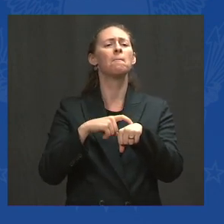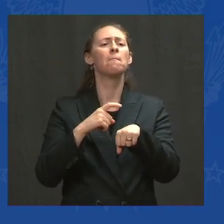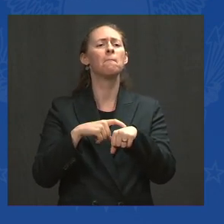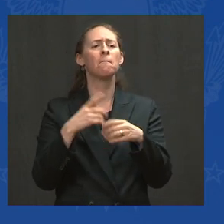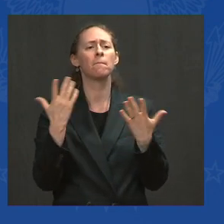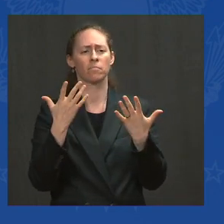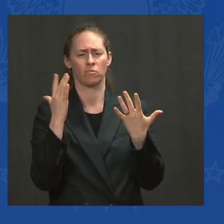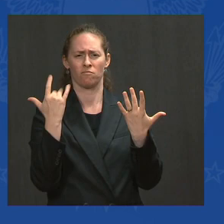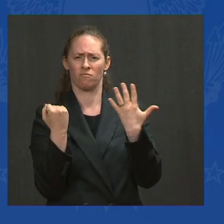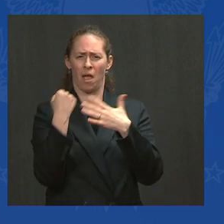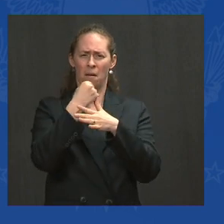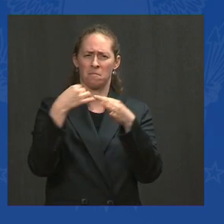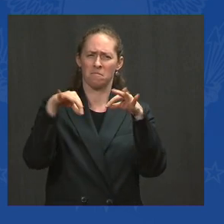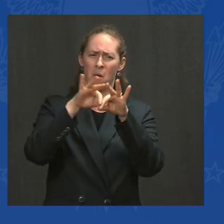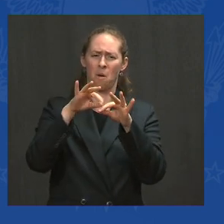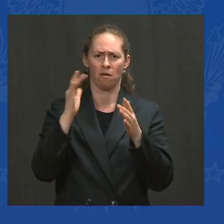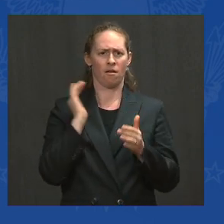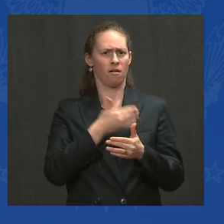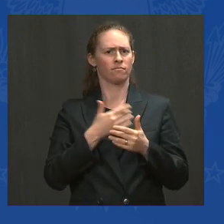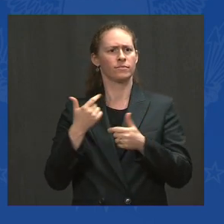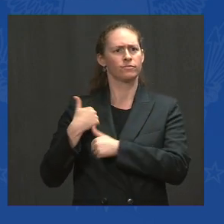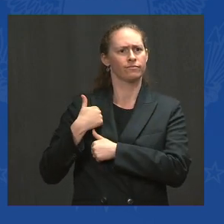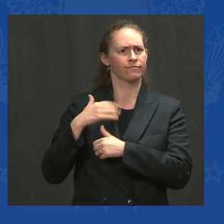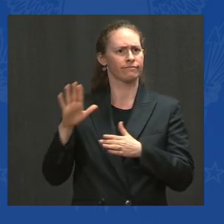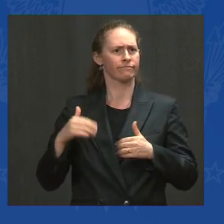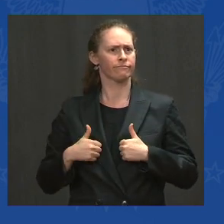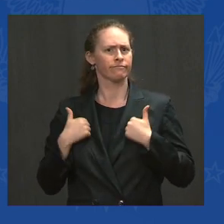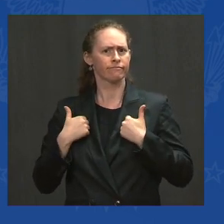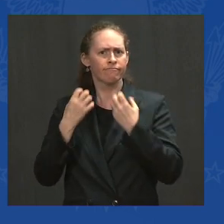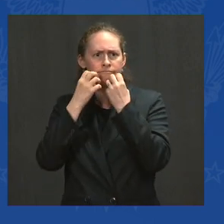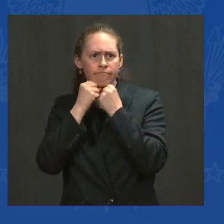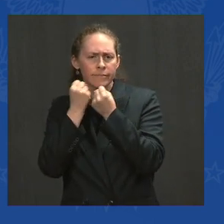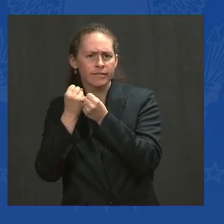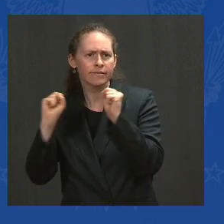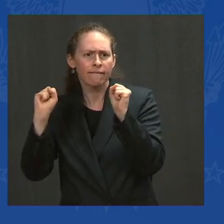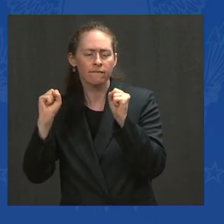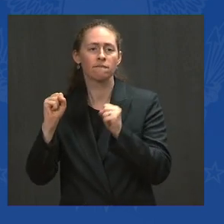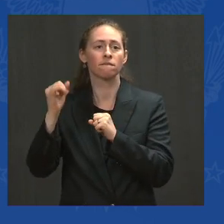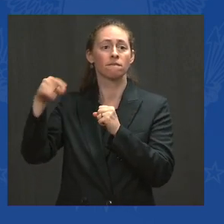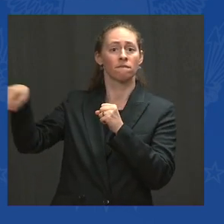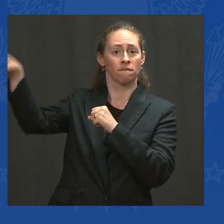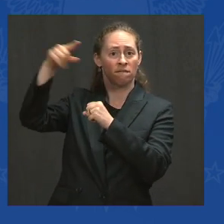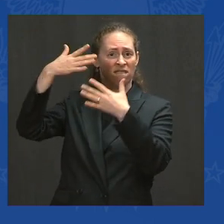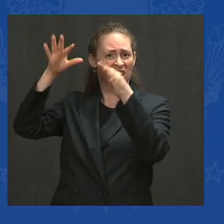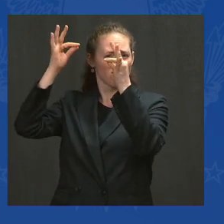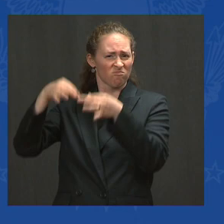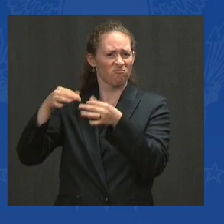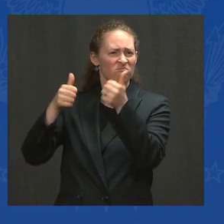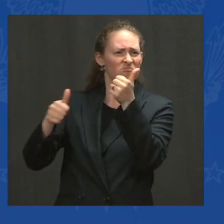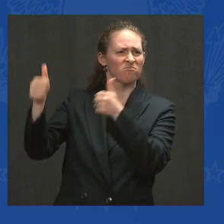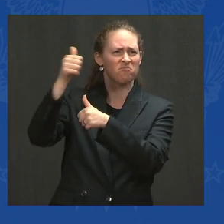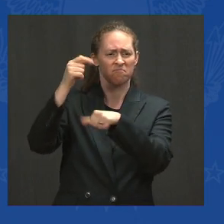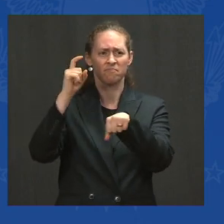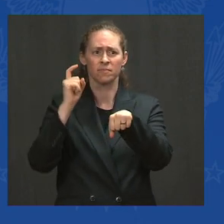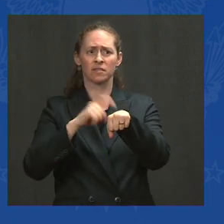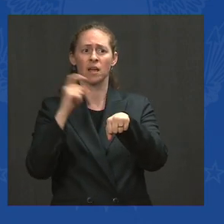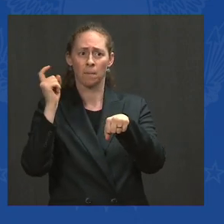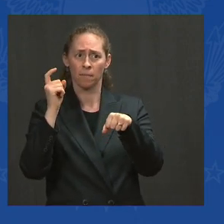Our military commanders advised me that once I made the decision to end the war, we needed to move swiftly to conduct the main elements of the